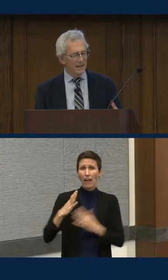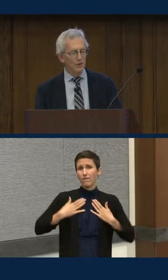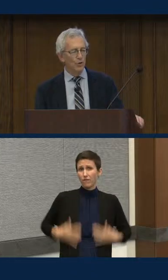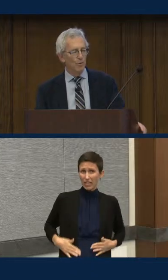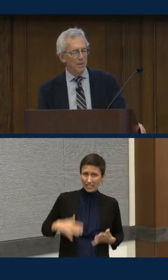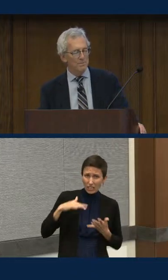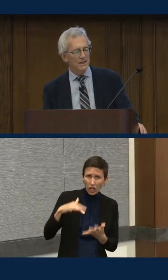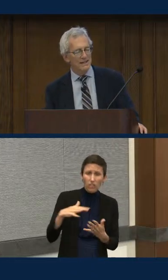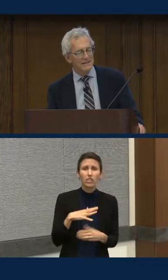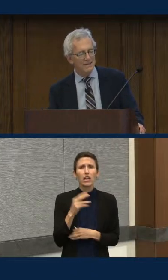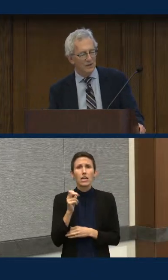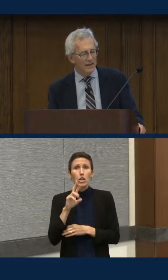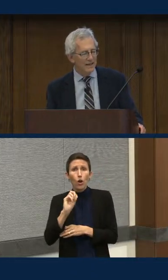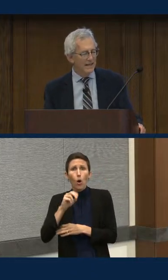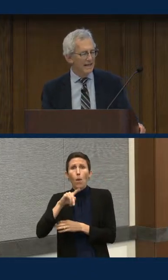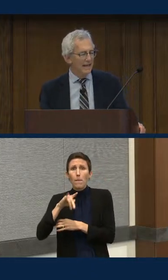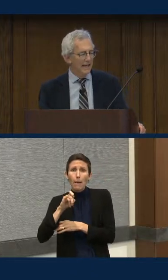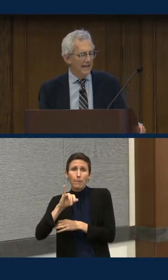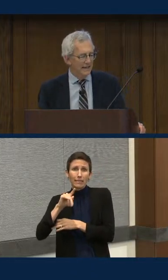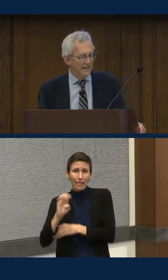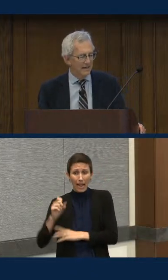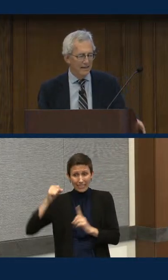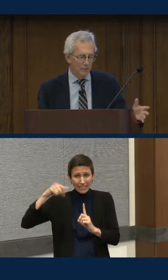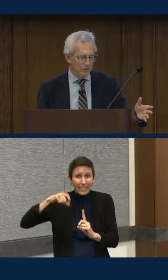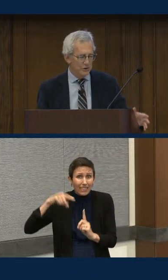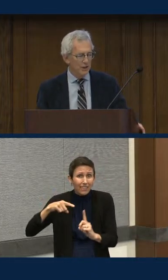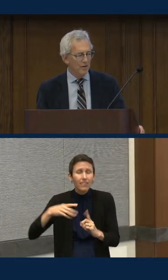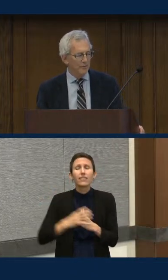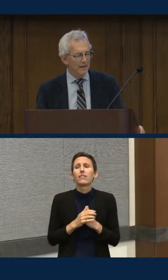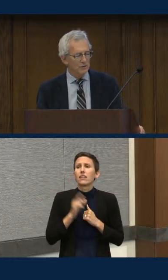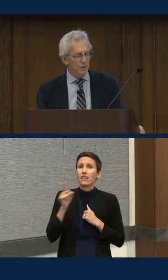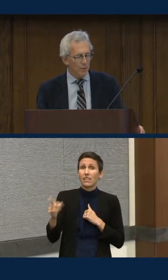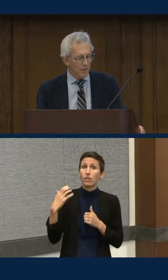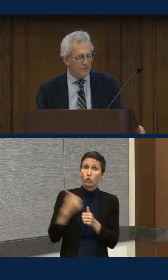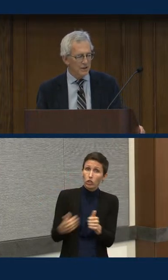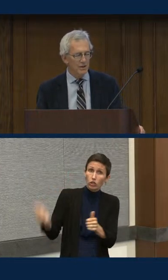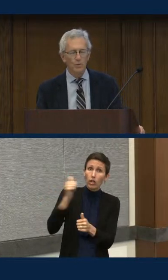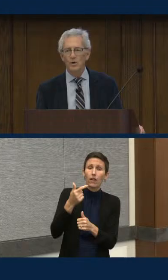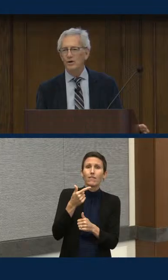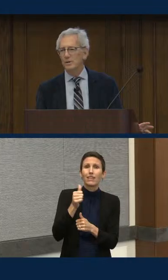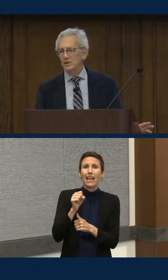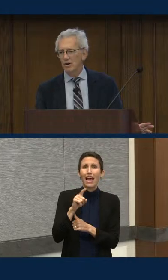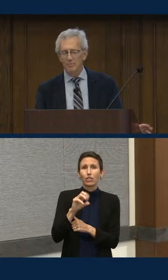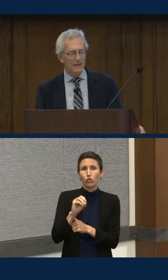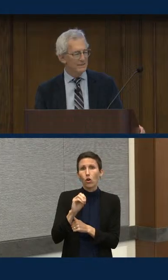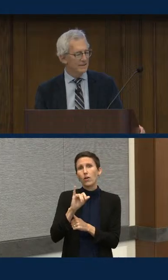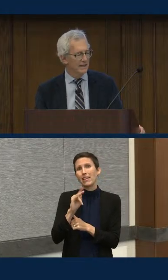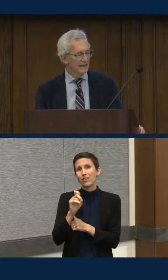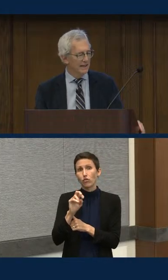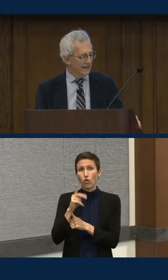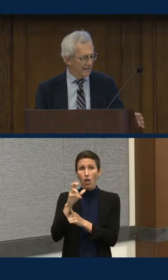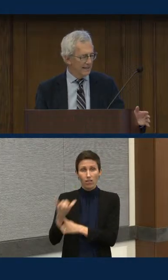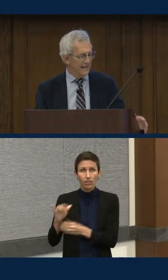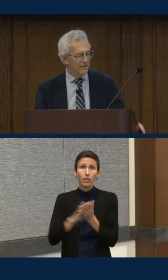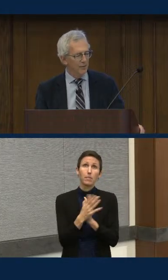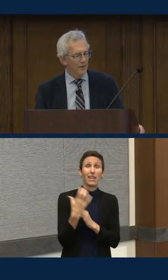physiology and neural peptide signalling and he was chair of